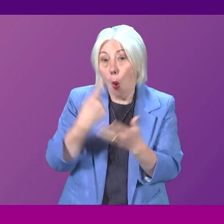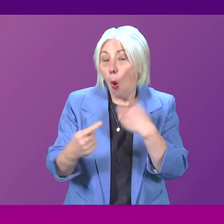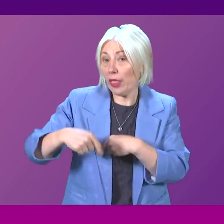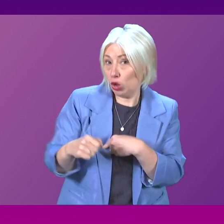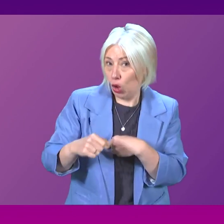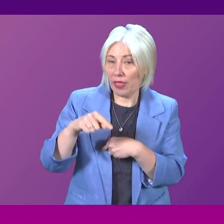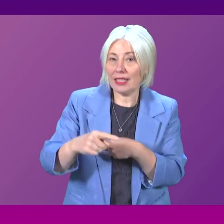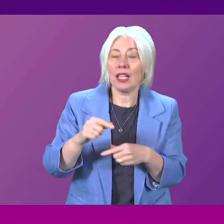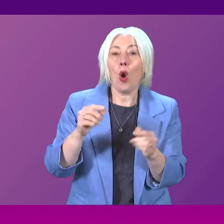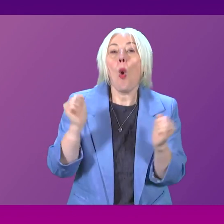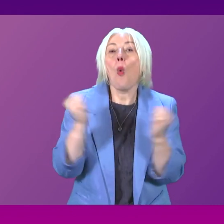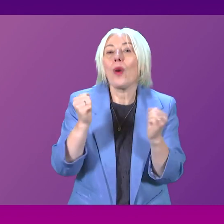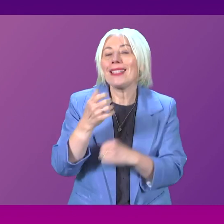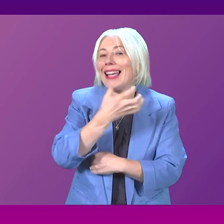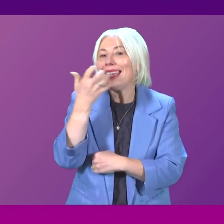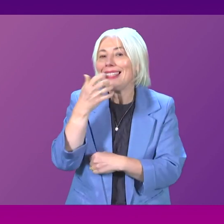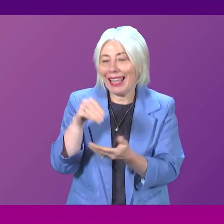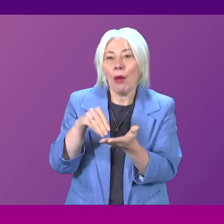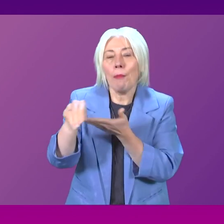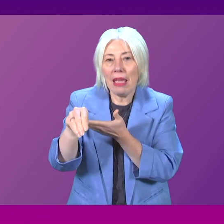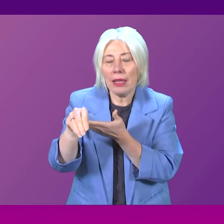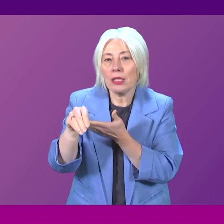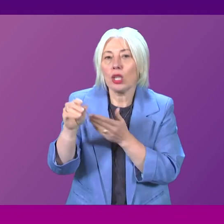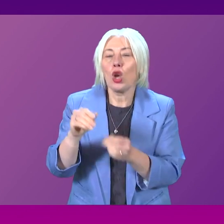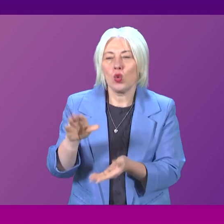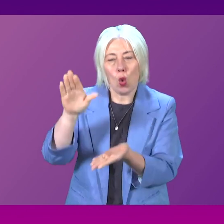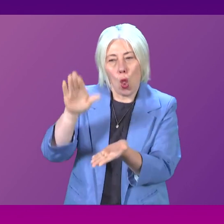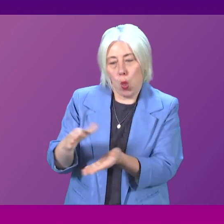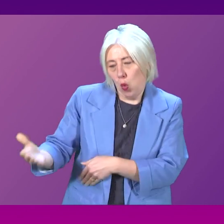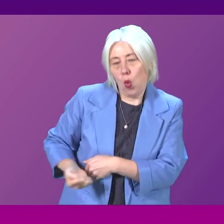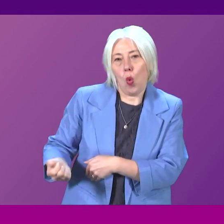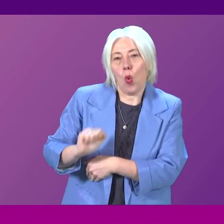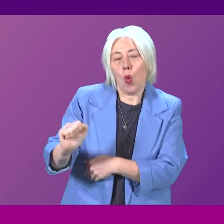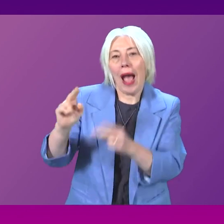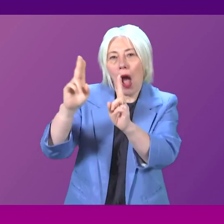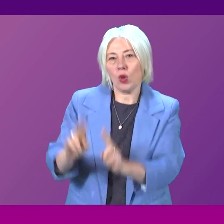heating payment will help many low-income households with their energy bills.